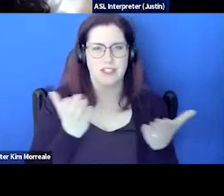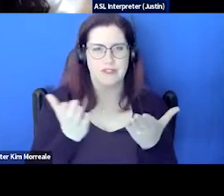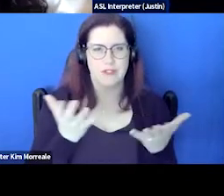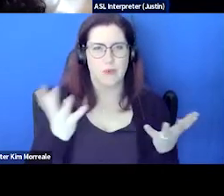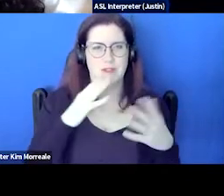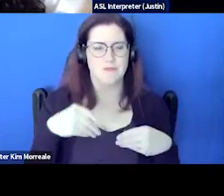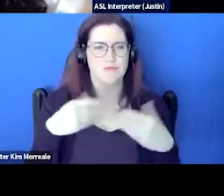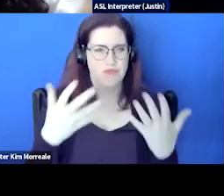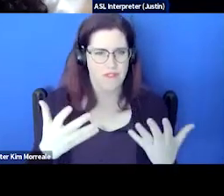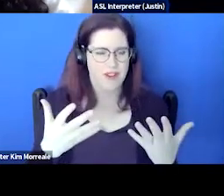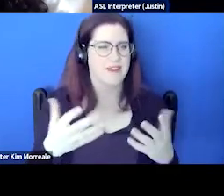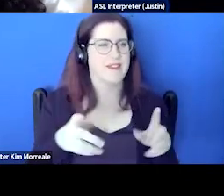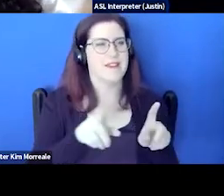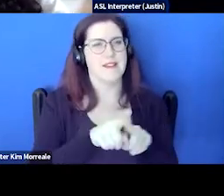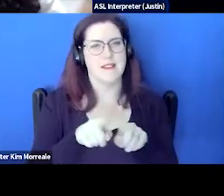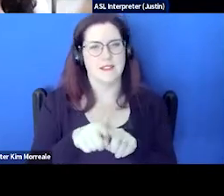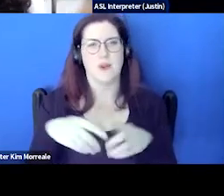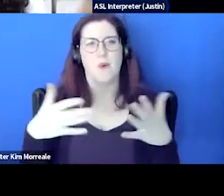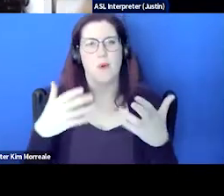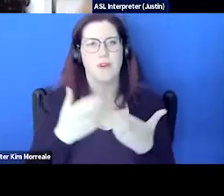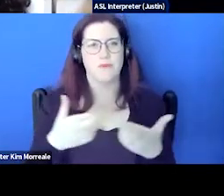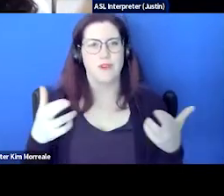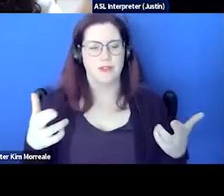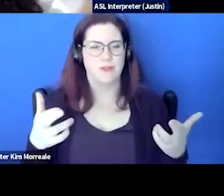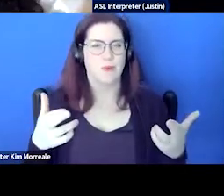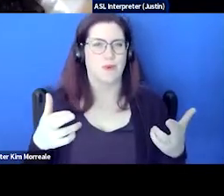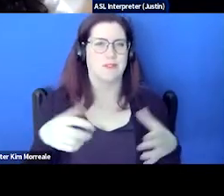And then also what the tribe's economic resources